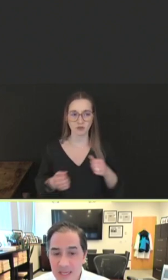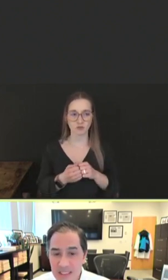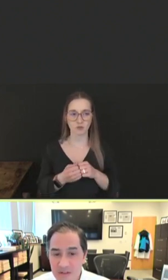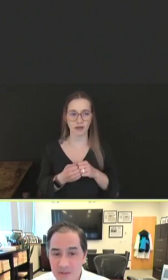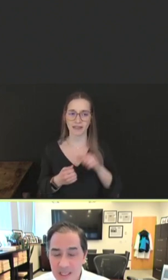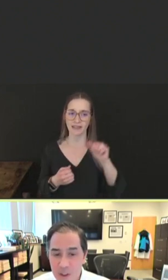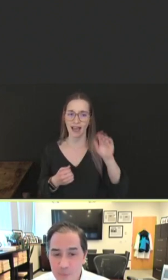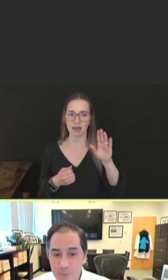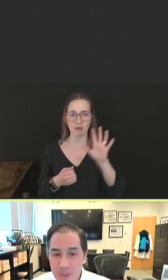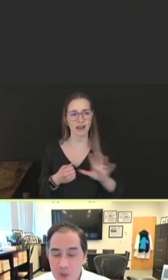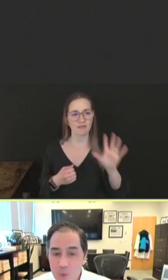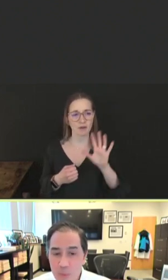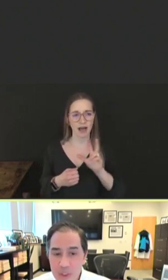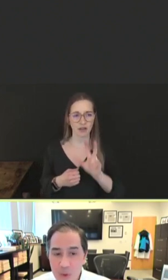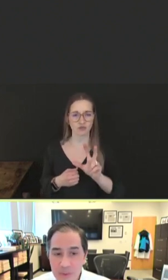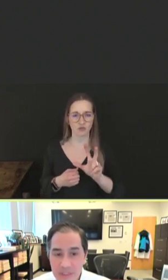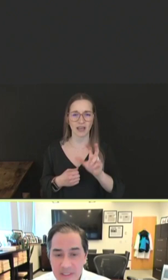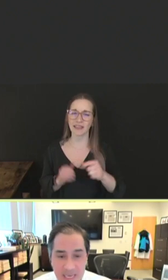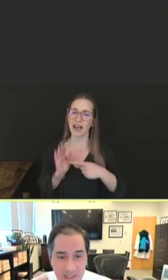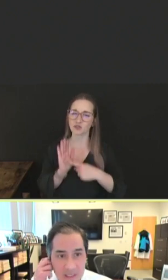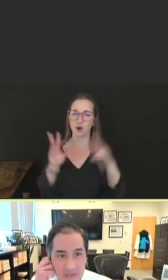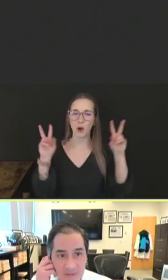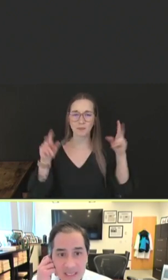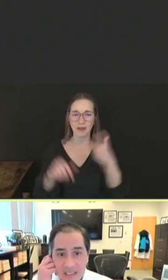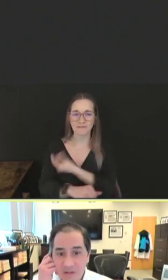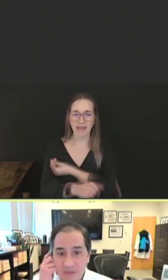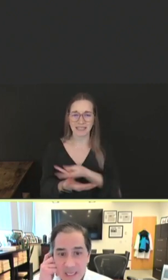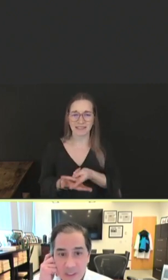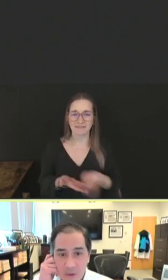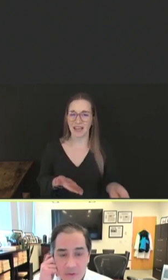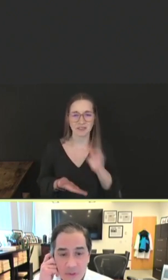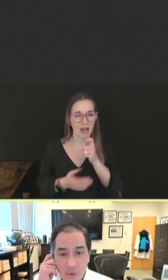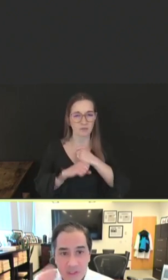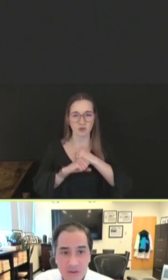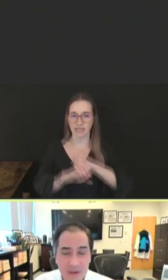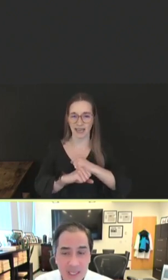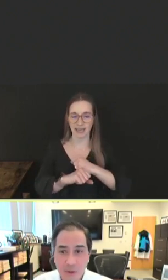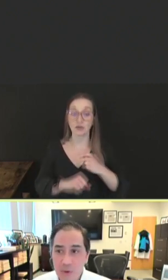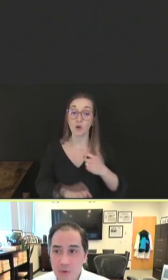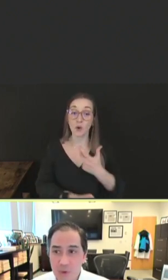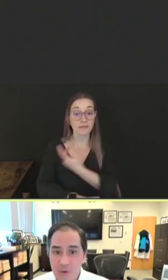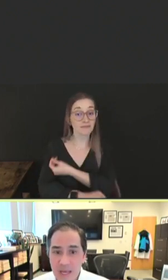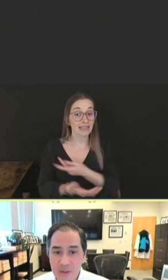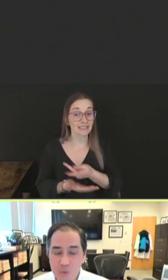vaccine failure. What we notice is that the vaccine failures, or the failure to control virus